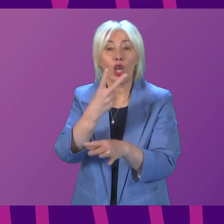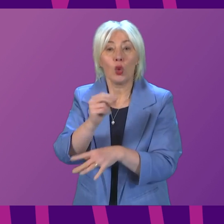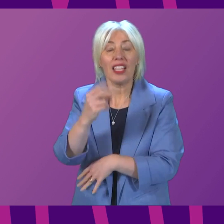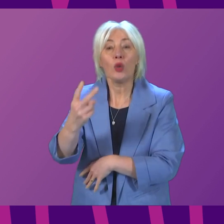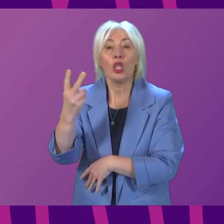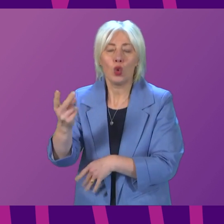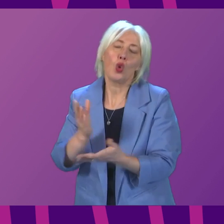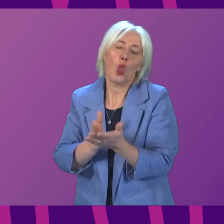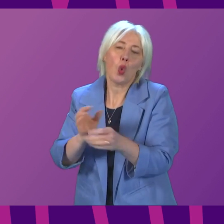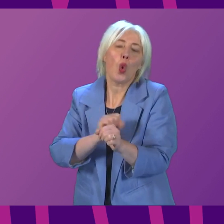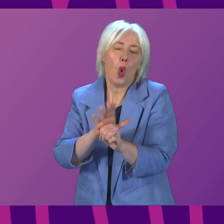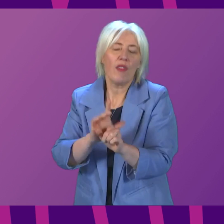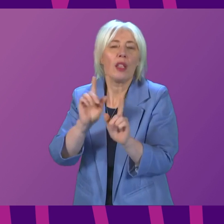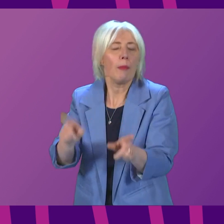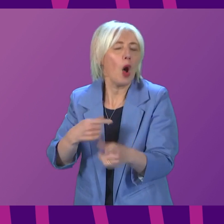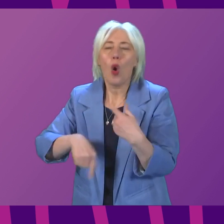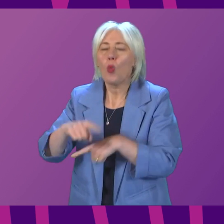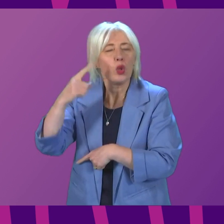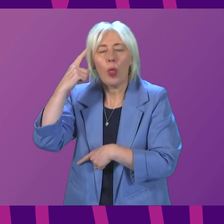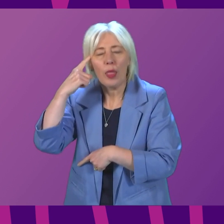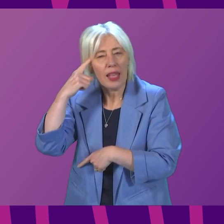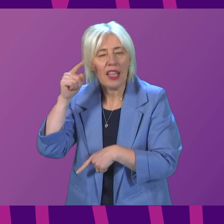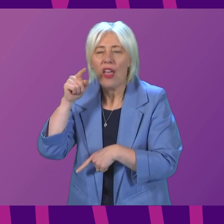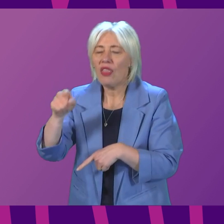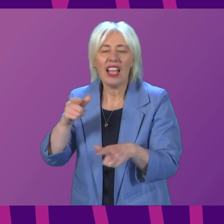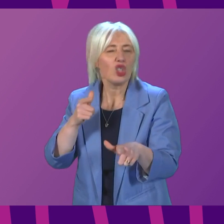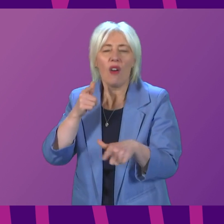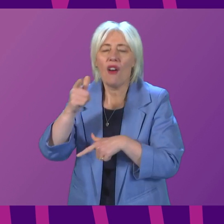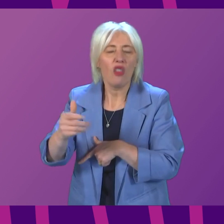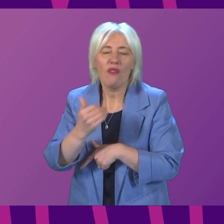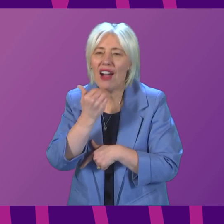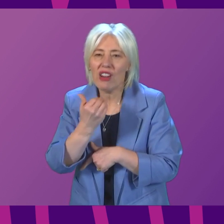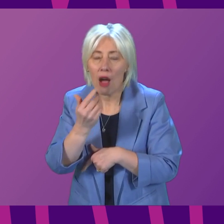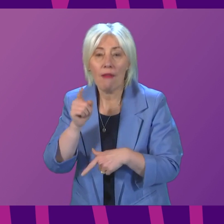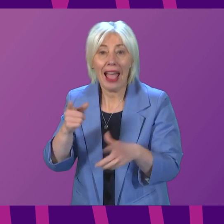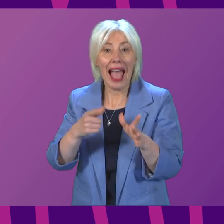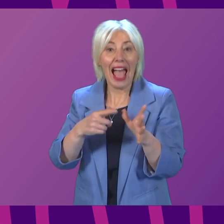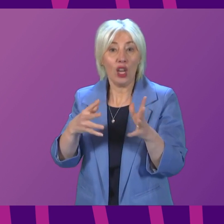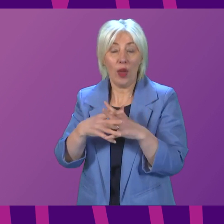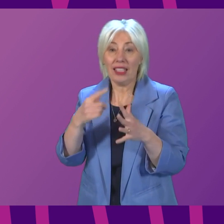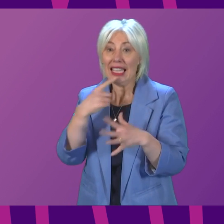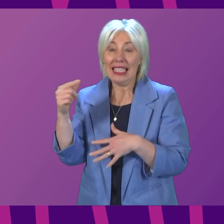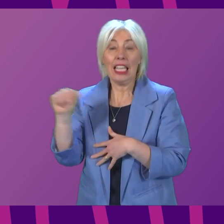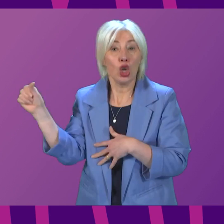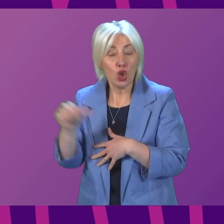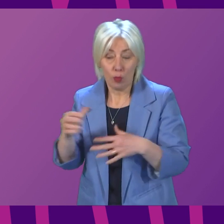the Covid-19 outbreak, but we do not think that that goes far enough.”— She argued for the scheme to be delayed even further.